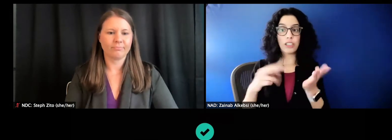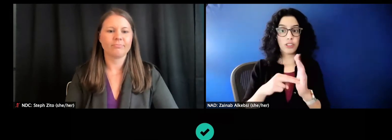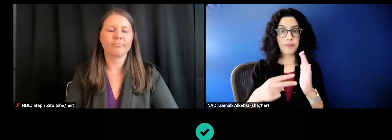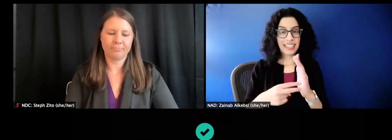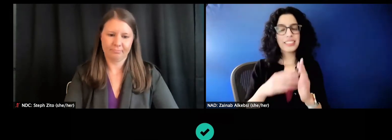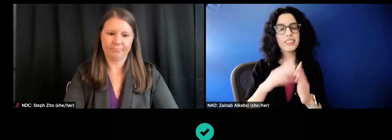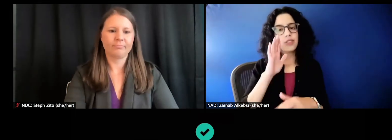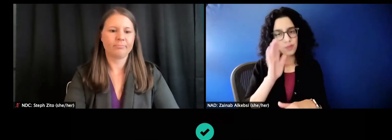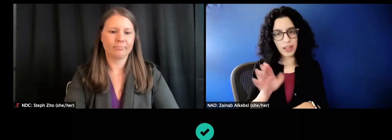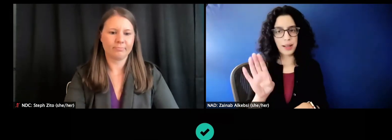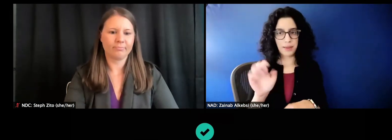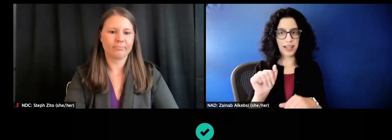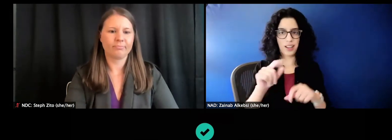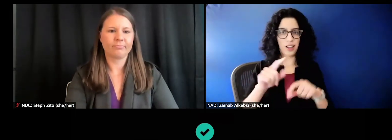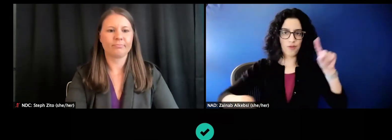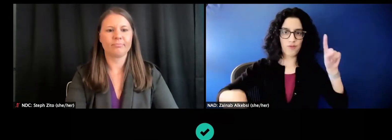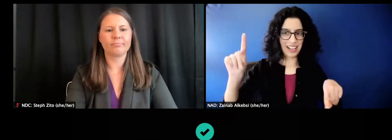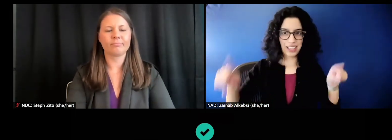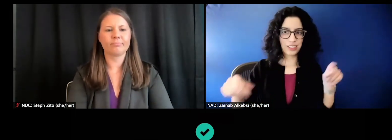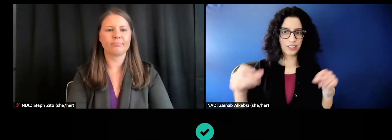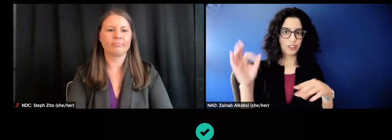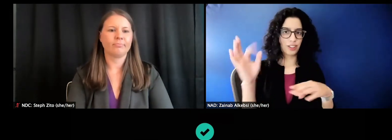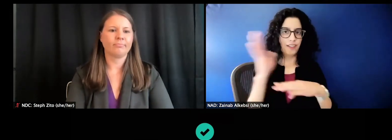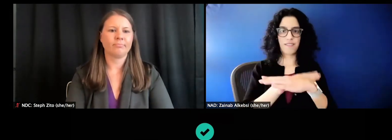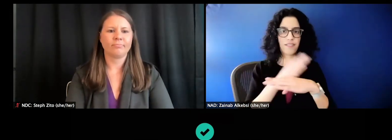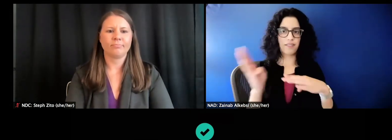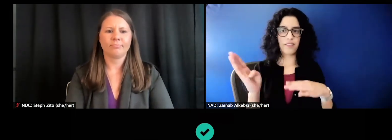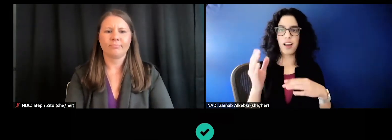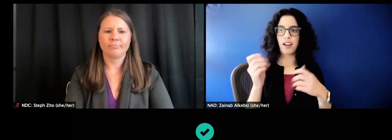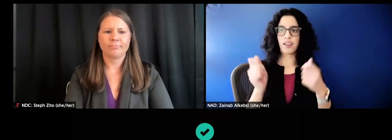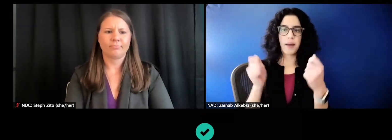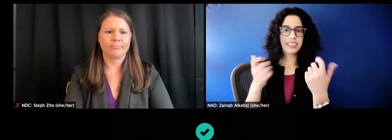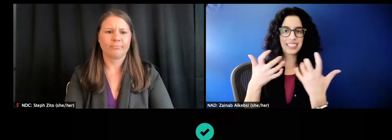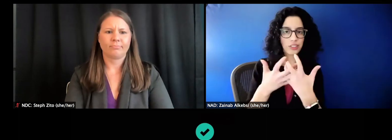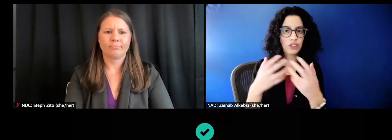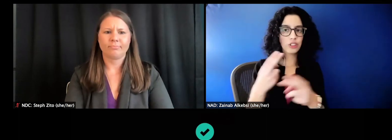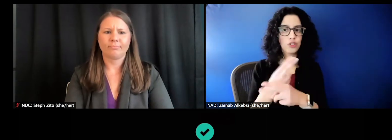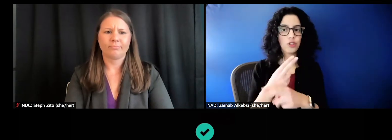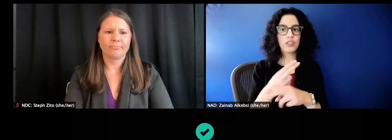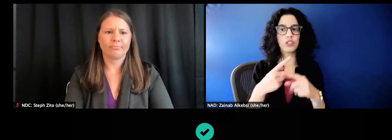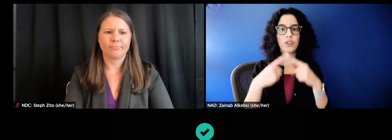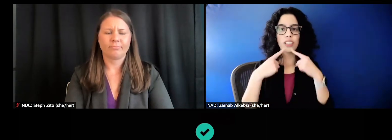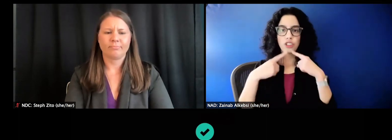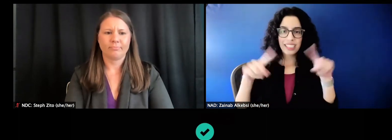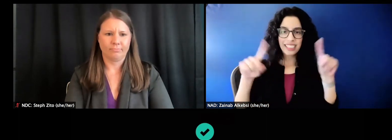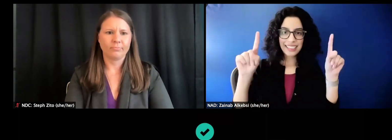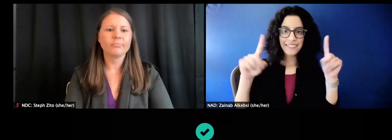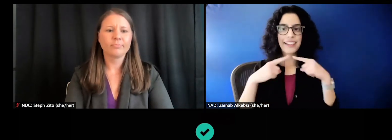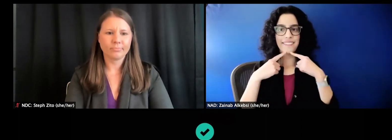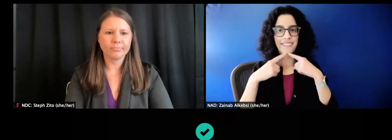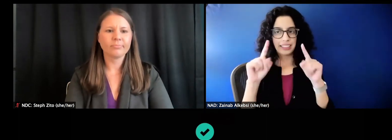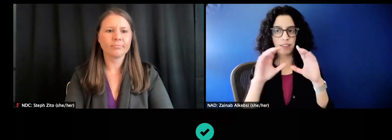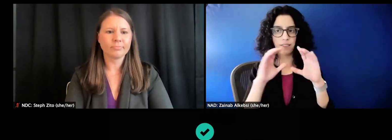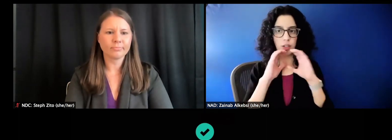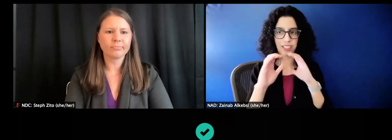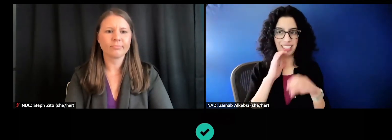which means that there are going to be a range of accommodations used to achieve effective communication.